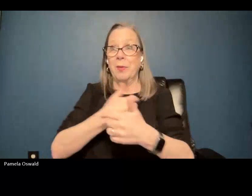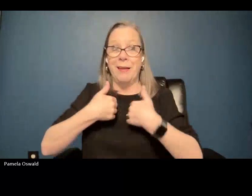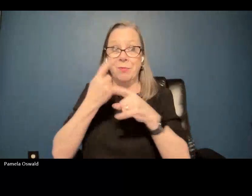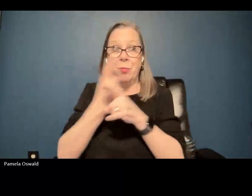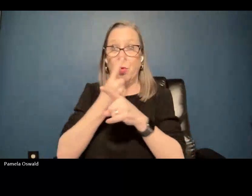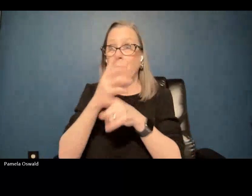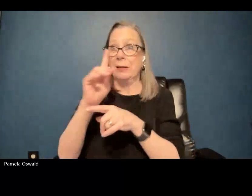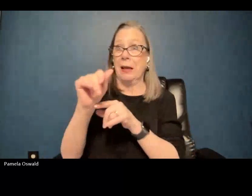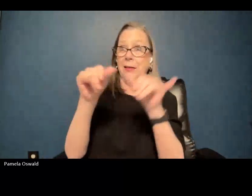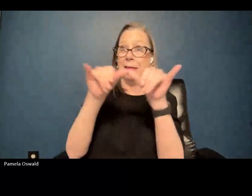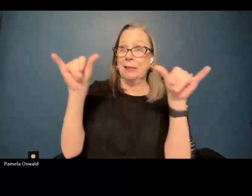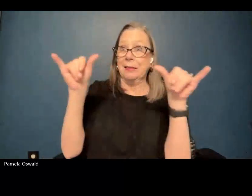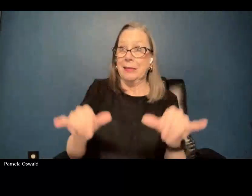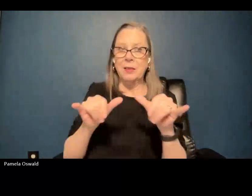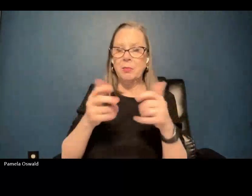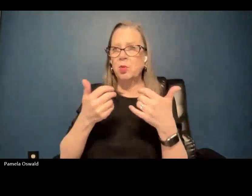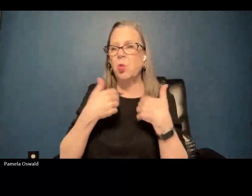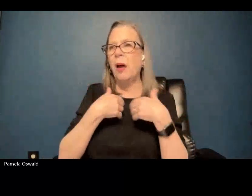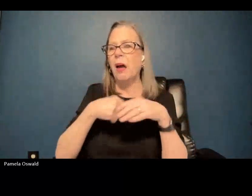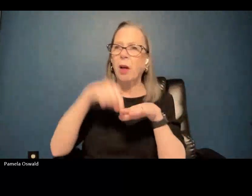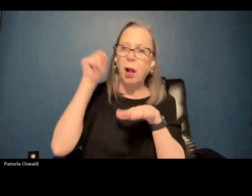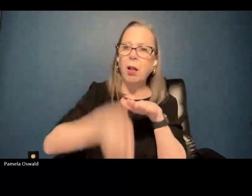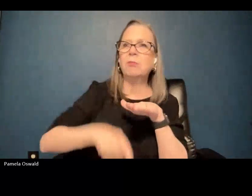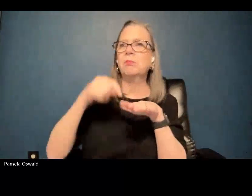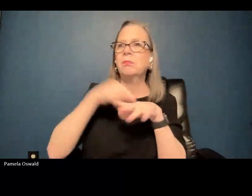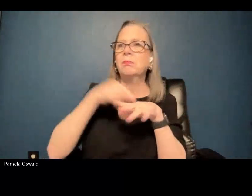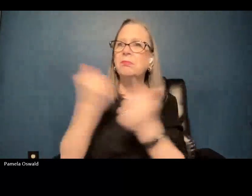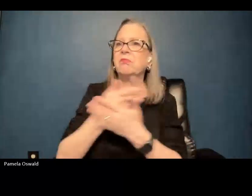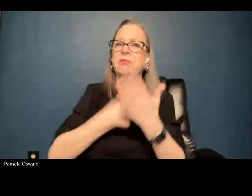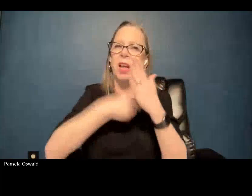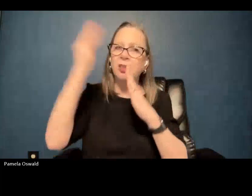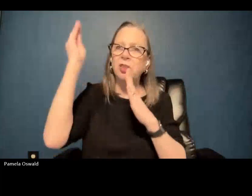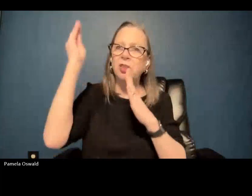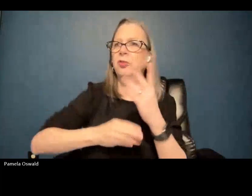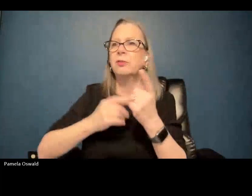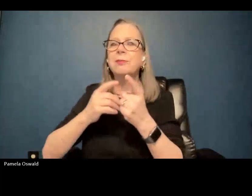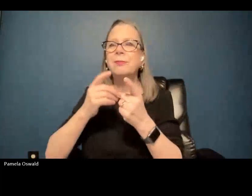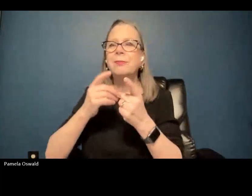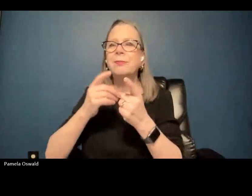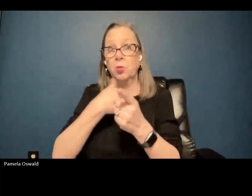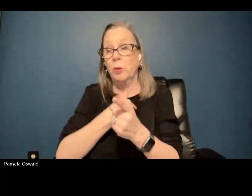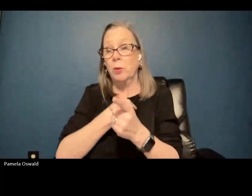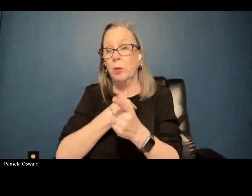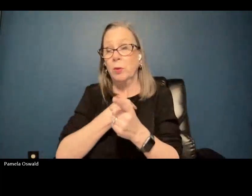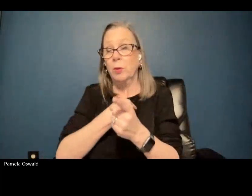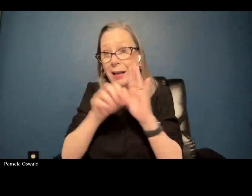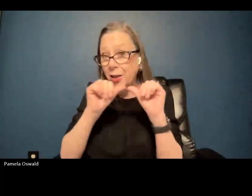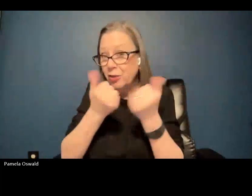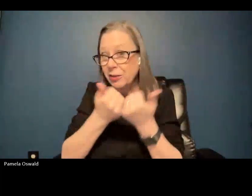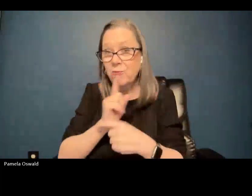that people are asking for or that we as as state agencies really need to be able to make better informed decisions.